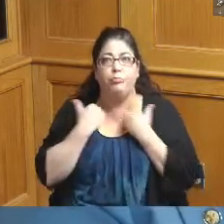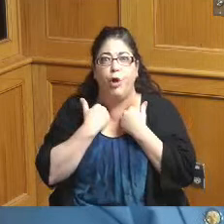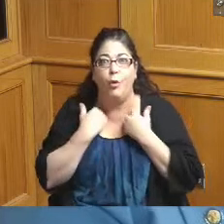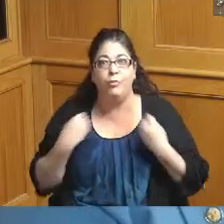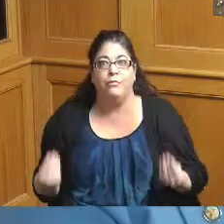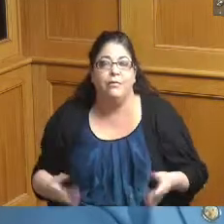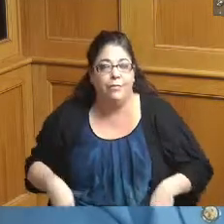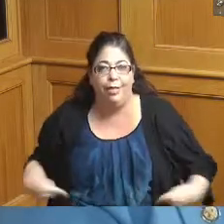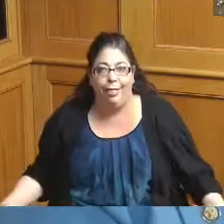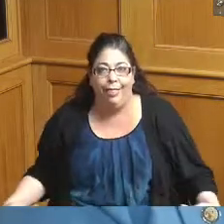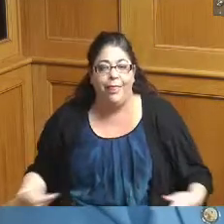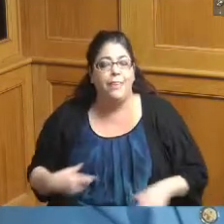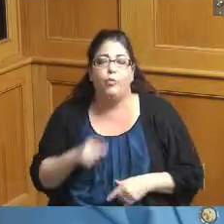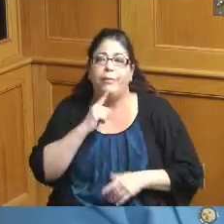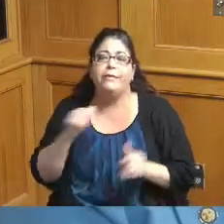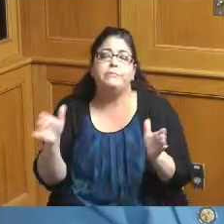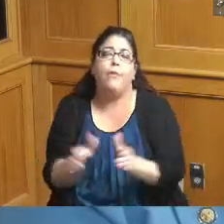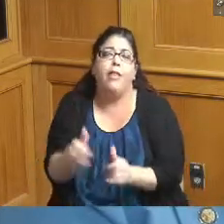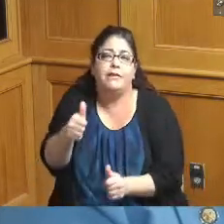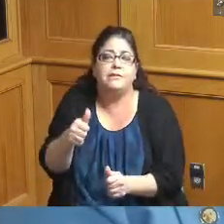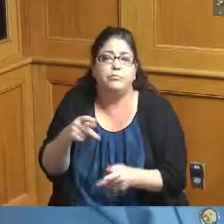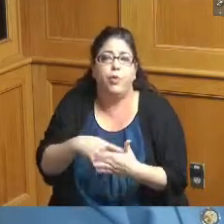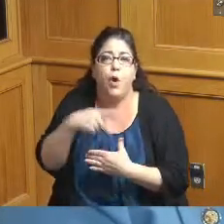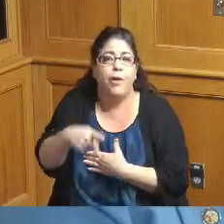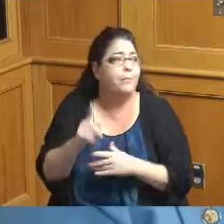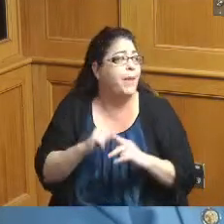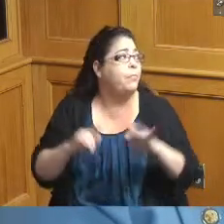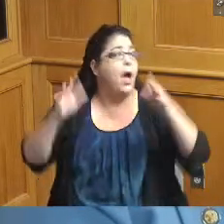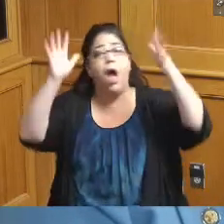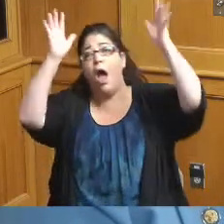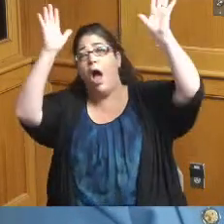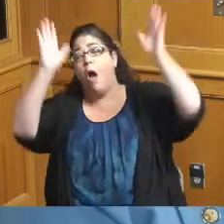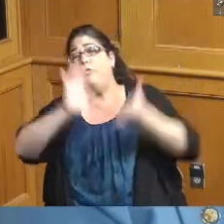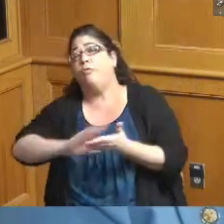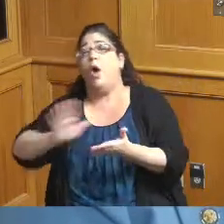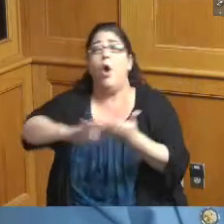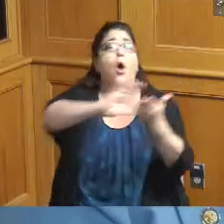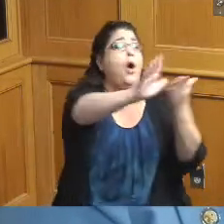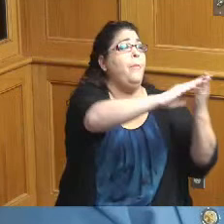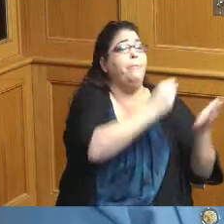program smallest program and they'll run around oh man they're throwing money there but we only help